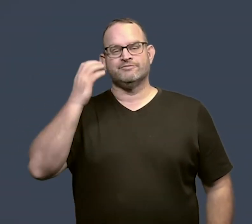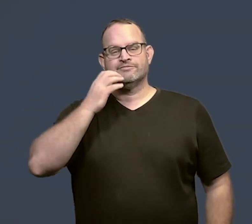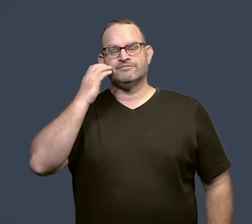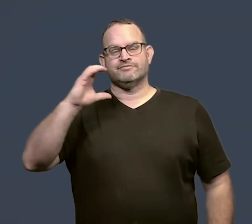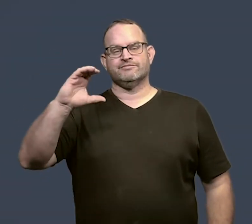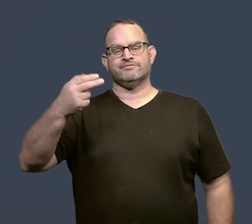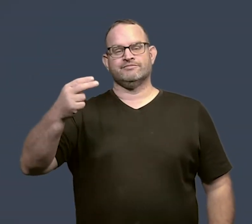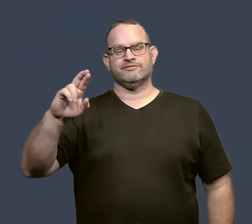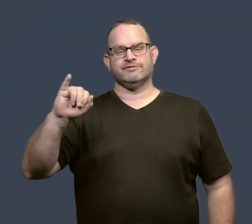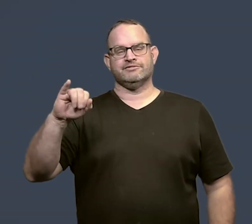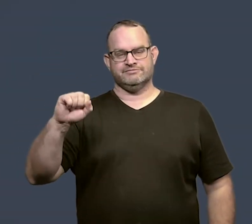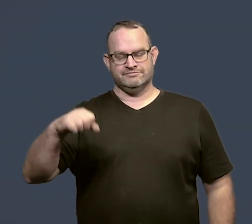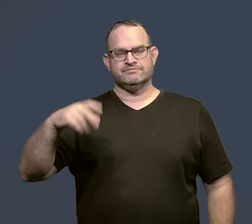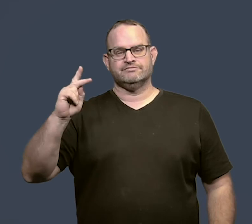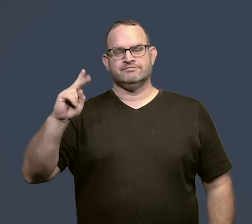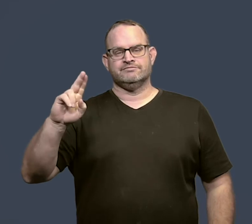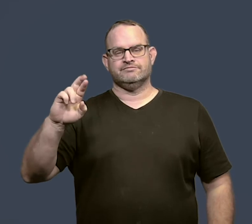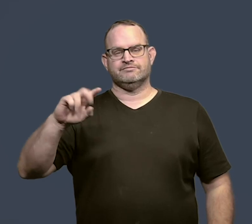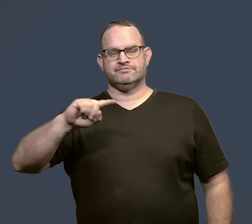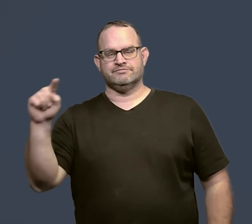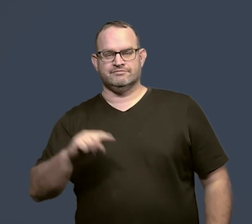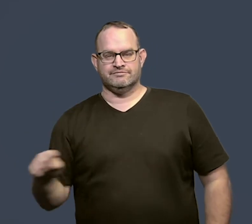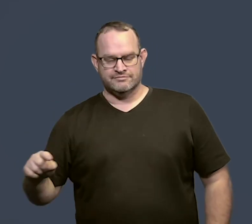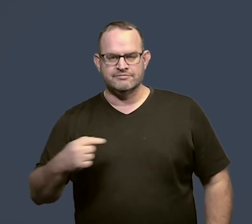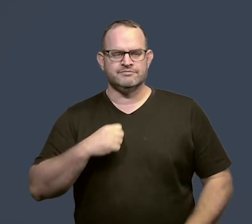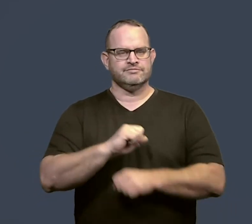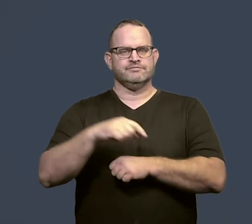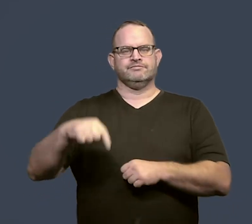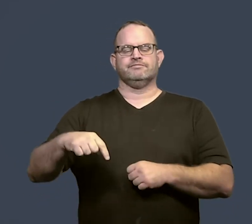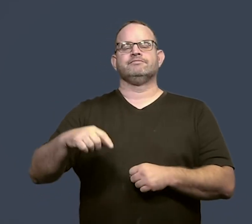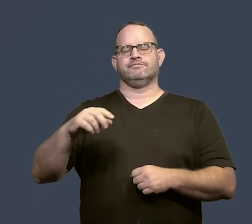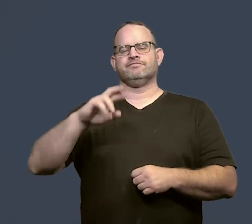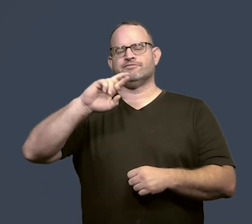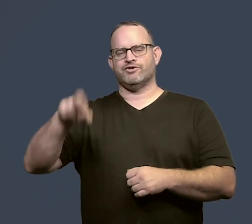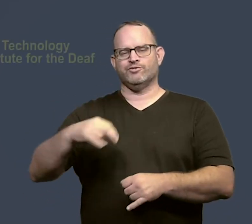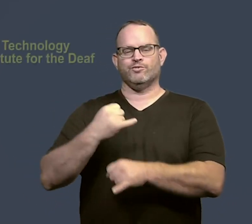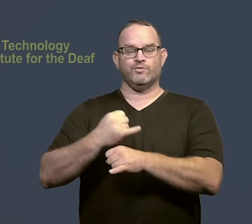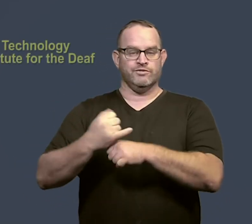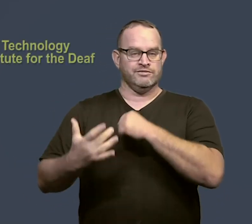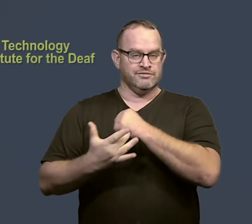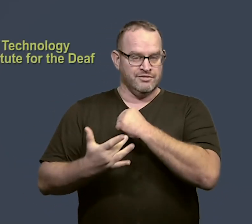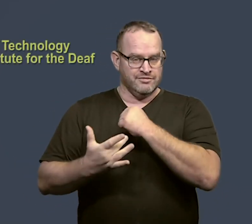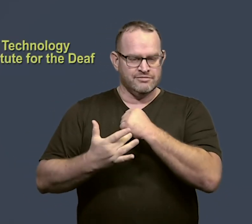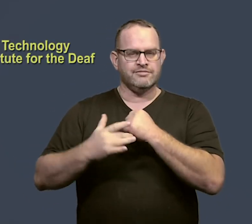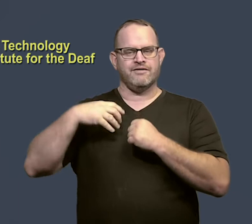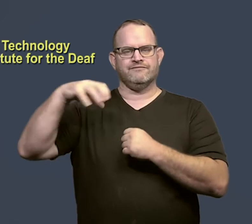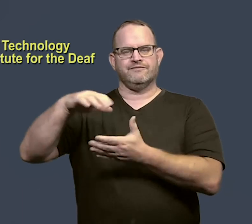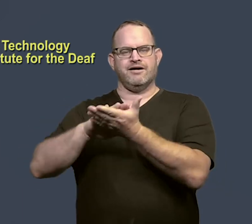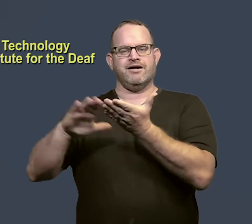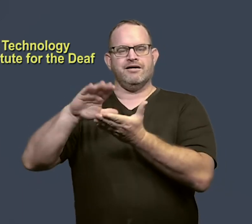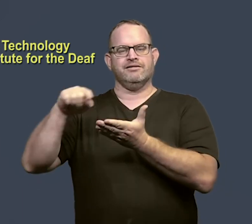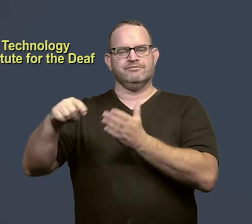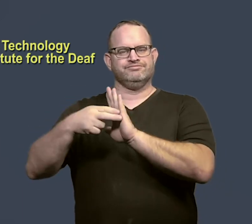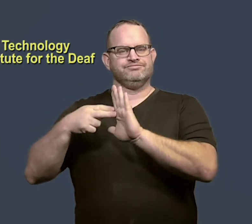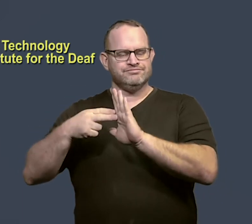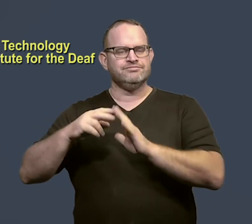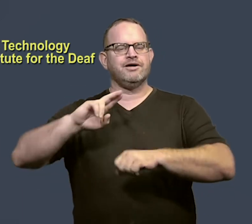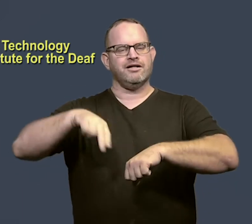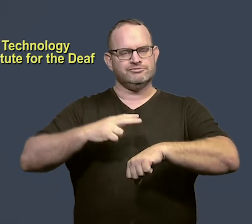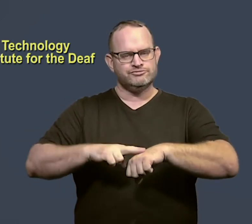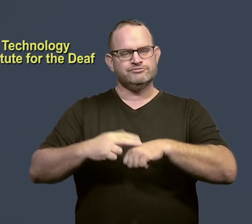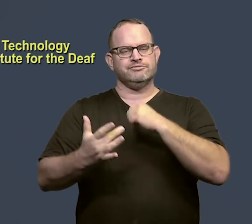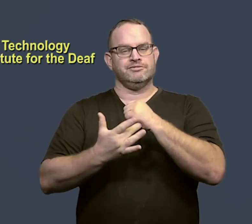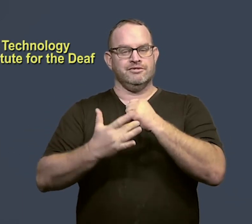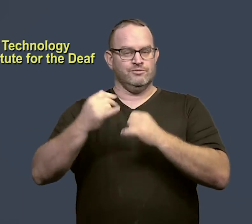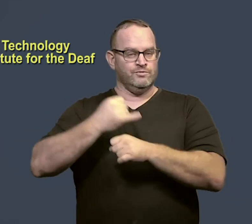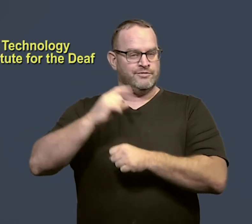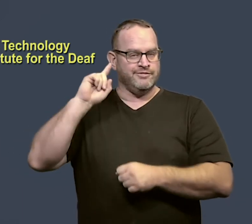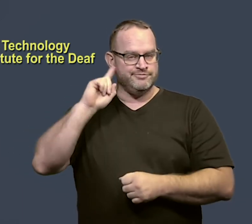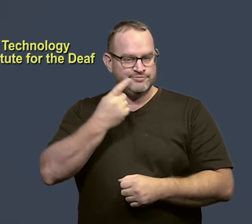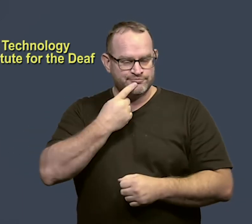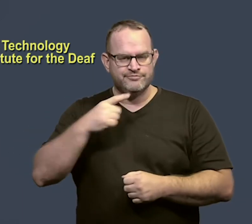Hi! My name is Chris Kurz from National Technical Institute for the Deaf at Rochester Institute of Technology